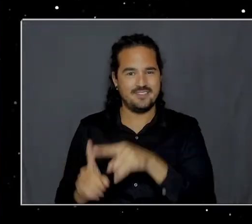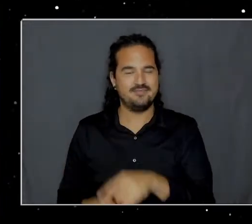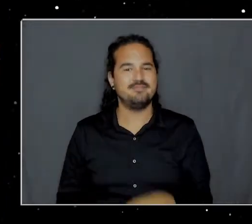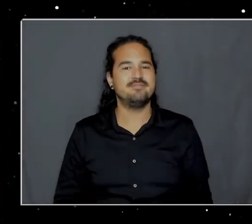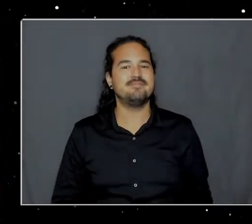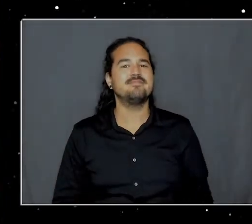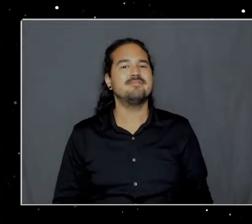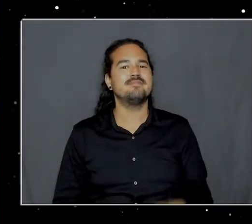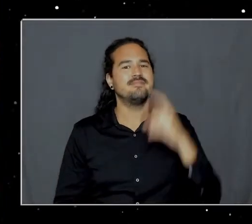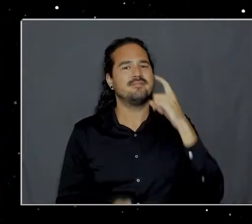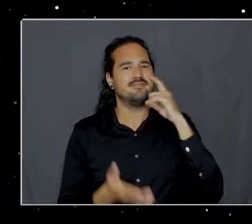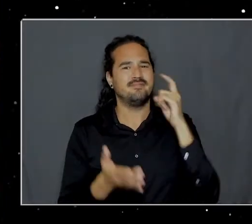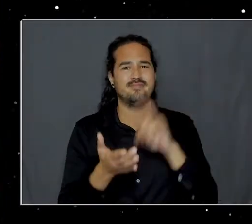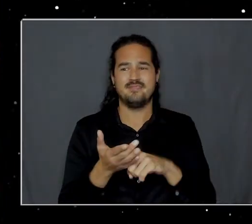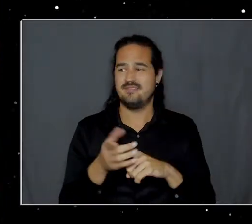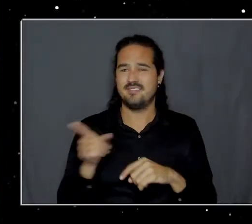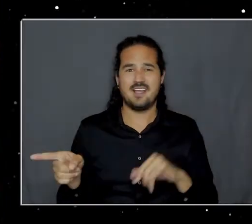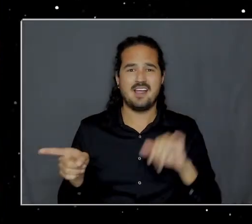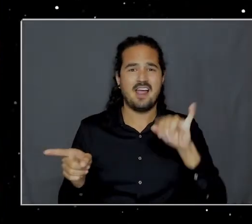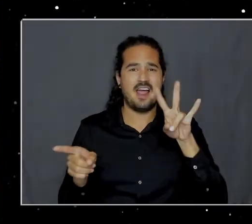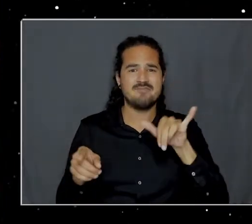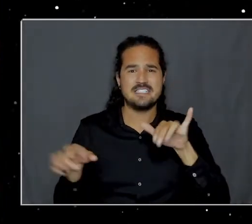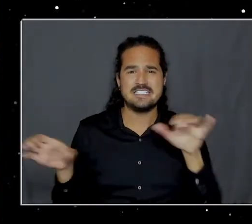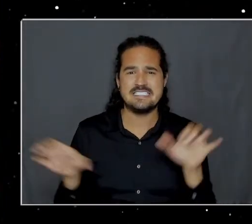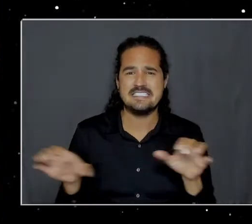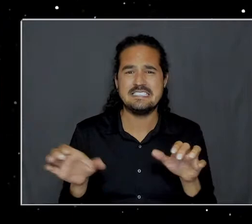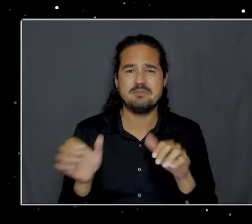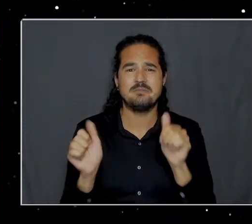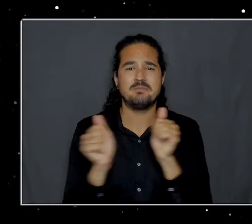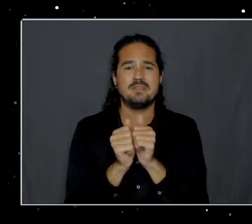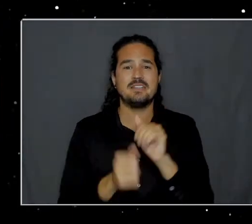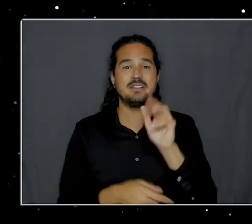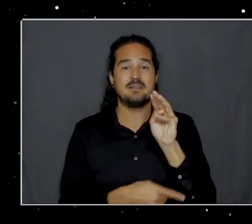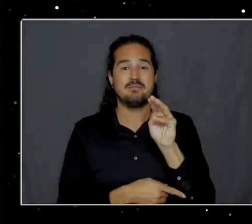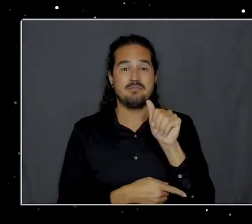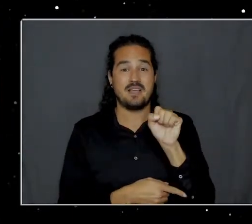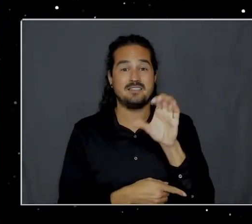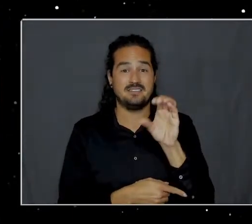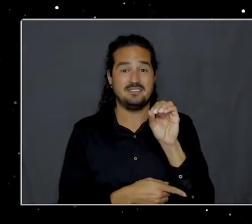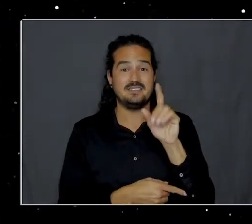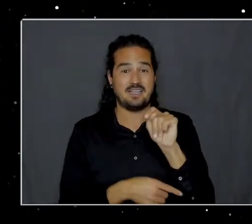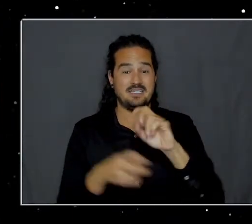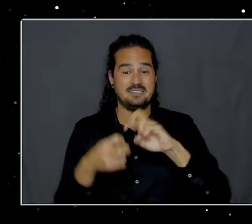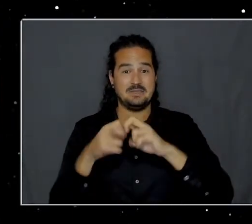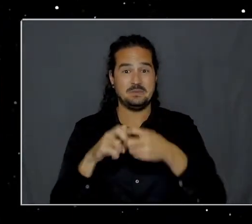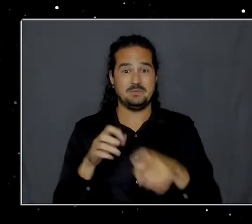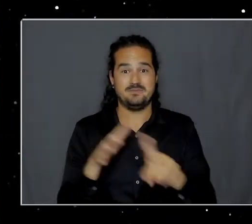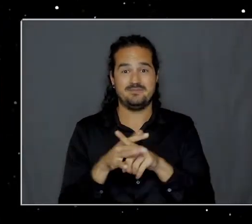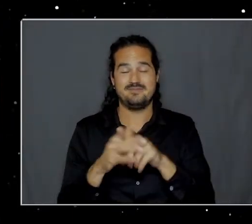ASSOCIATION. LIZ MOORE: SEEING WHAT SHE DID WITH THE MASCOT ISSUE THIS YEAR WAS NOT A SURPRISE.